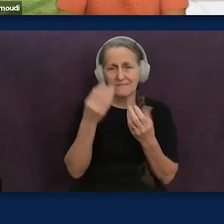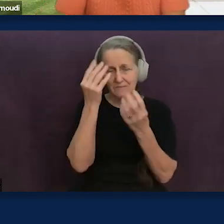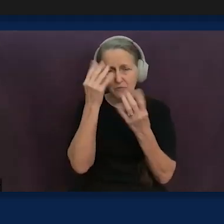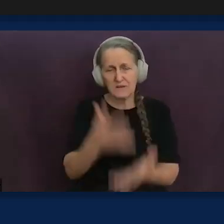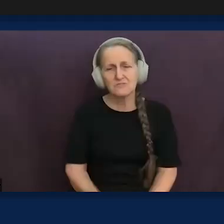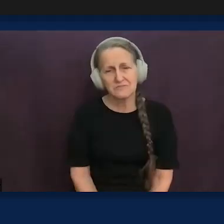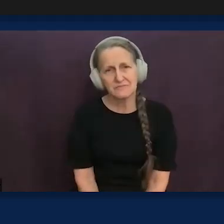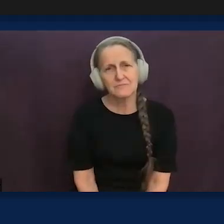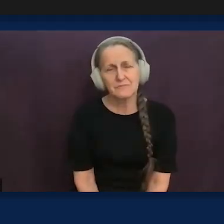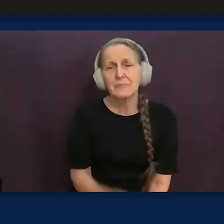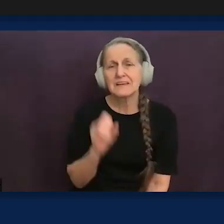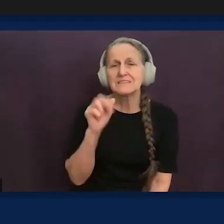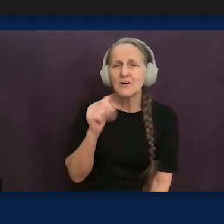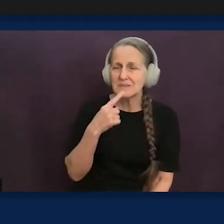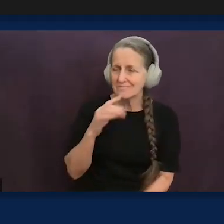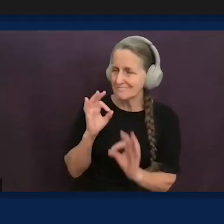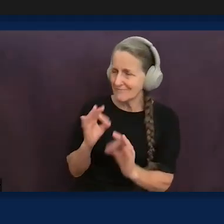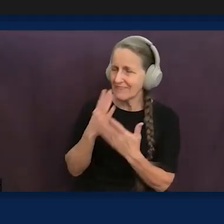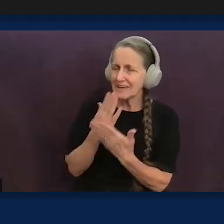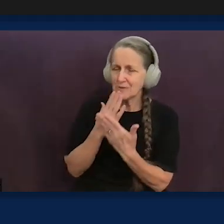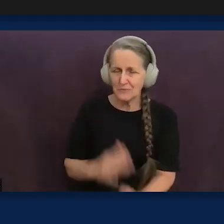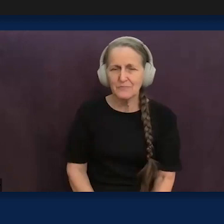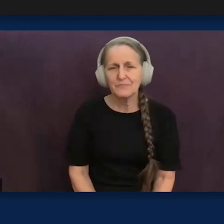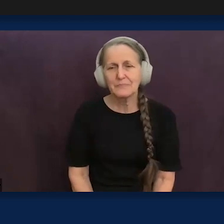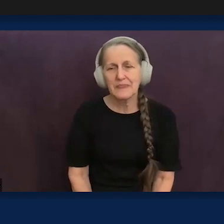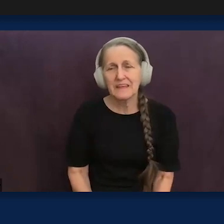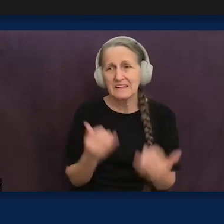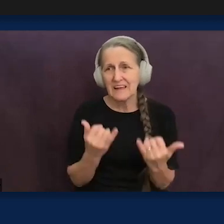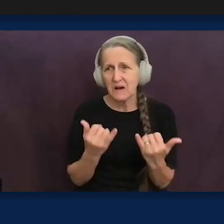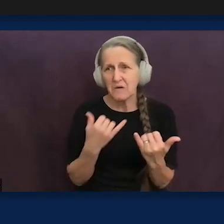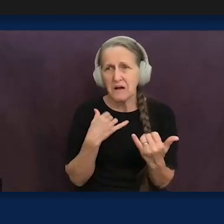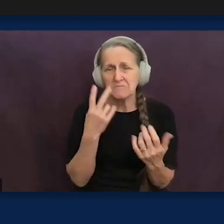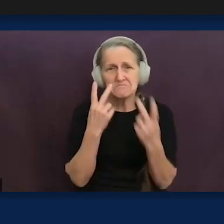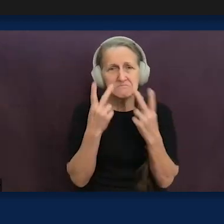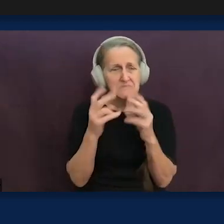That's great. Thank you. So, I don't see other questions.